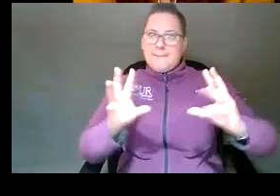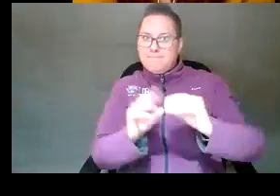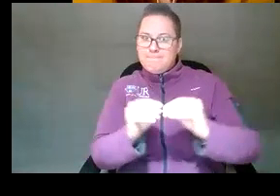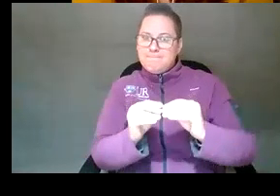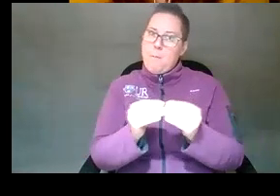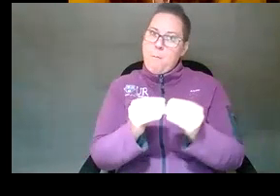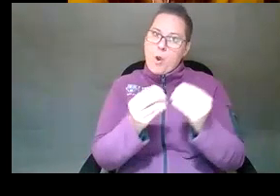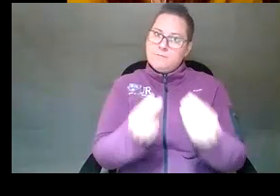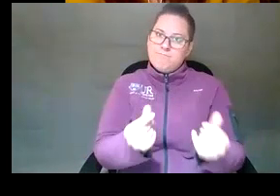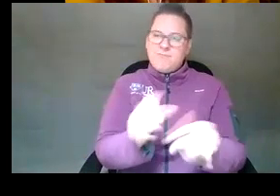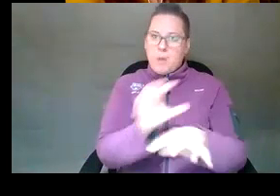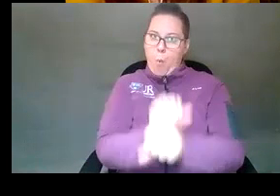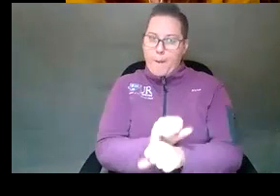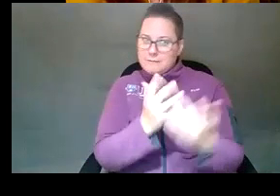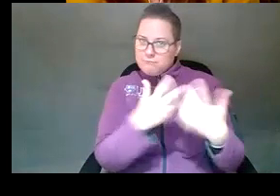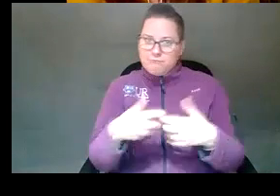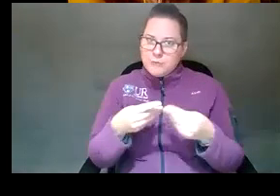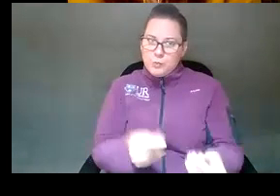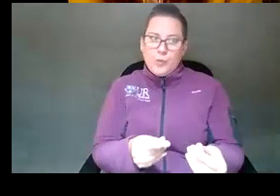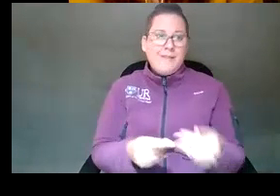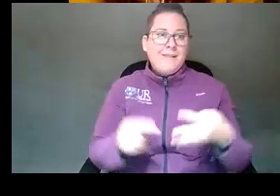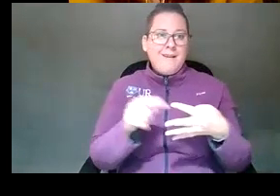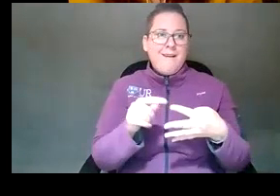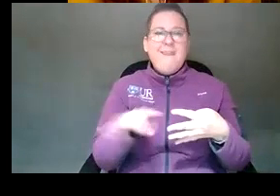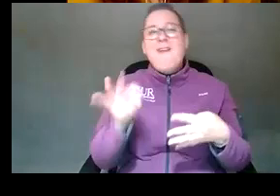and I think about you know the first one in terms of finding fun ways to engage so